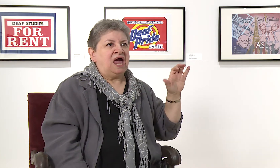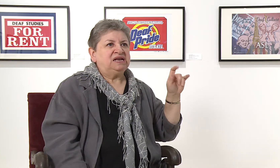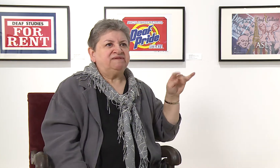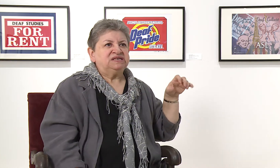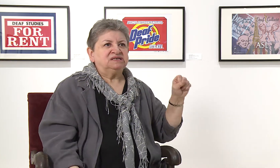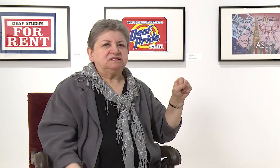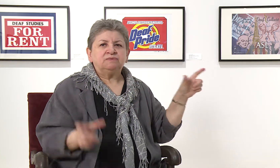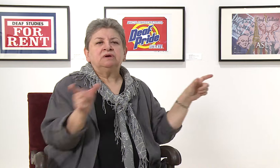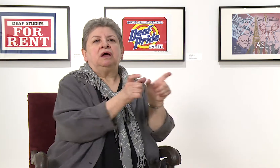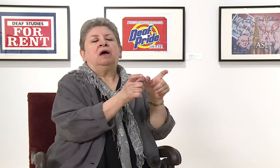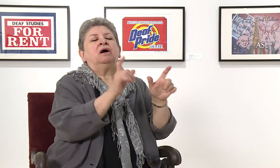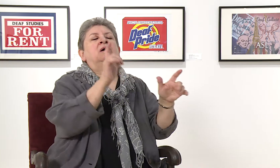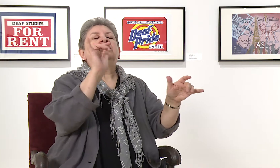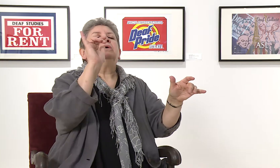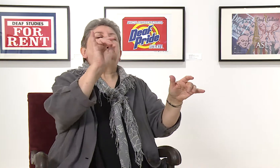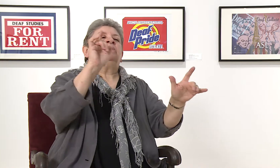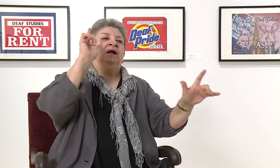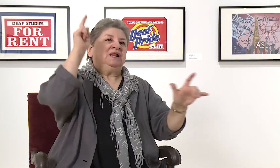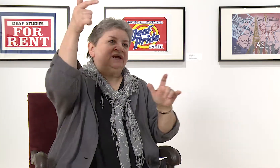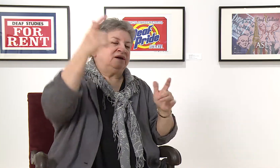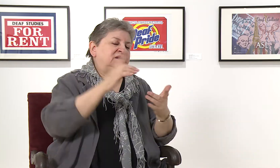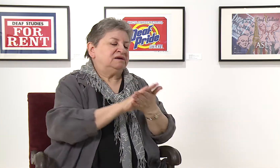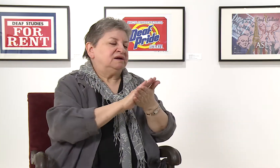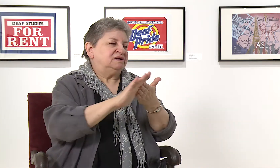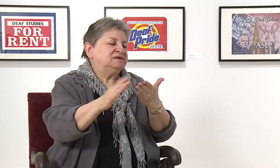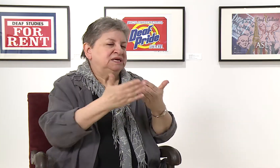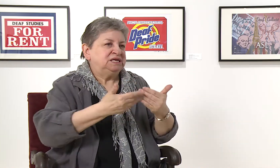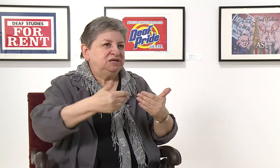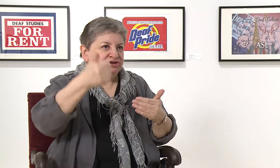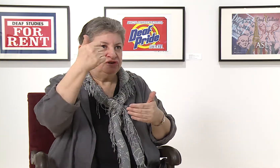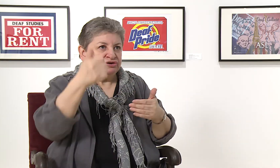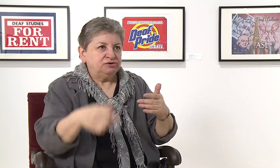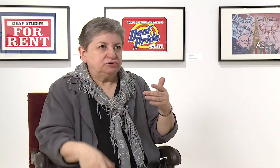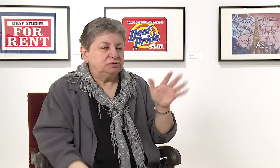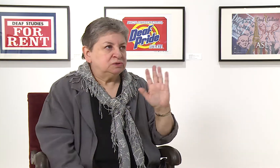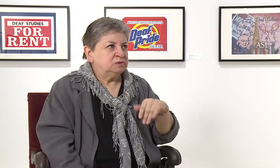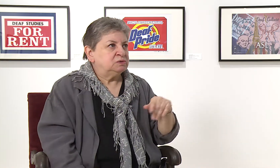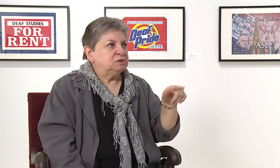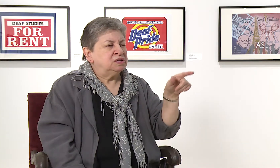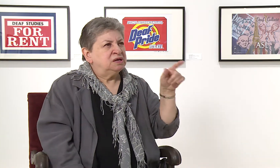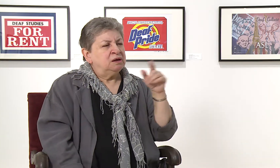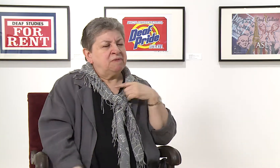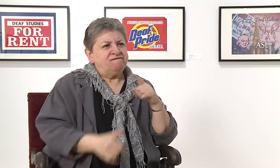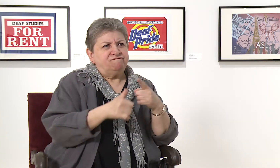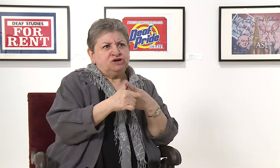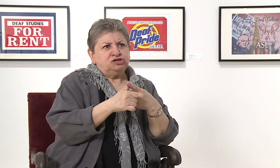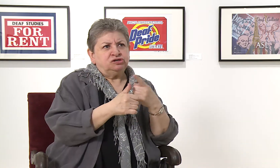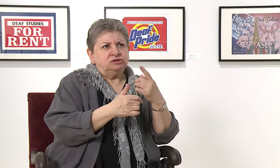and I did that work through art. And so having that term made it easier to describe my work.